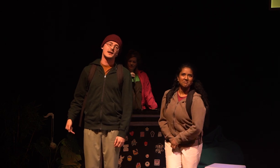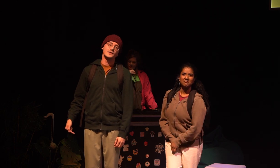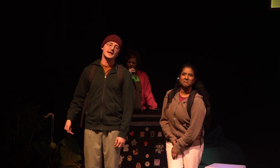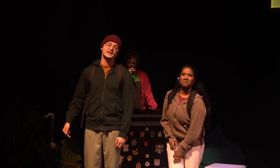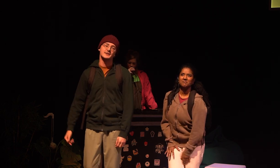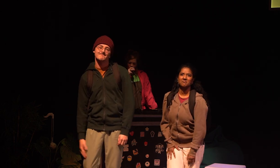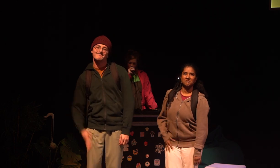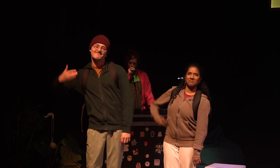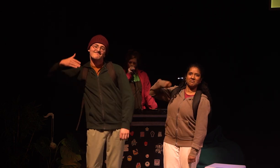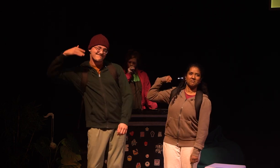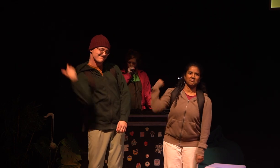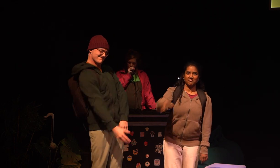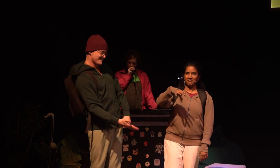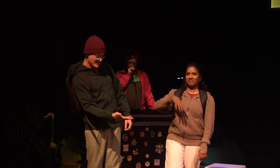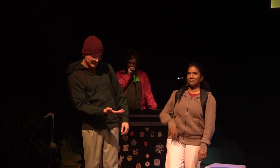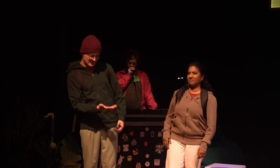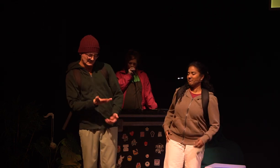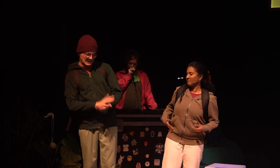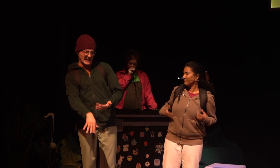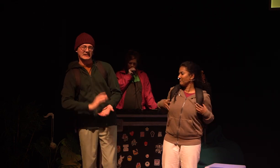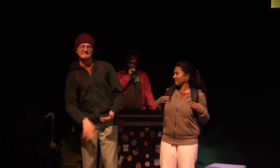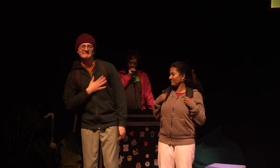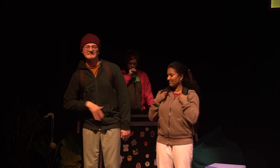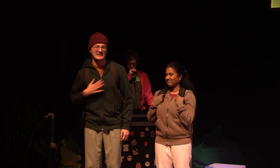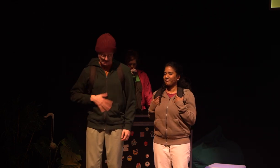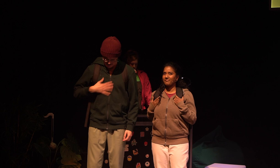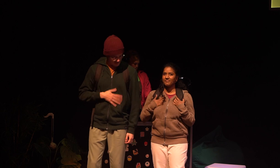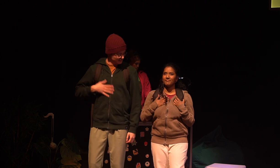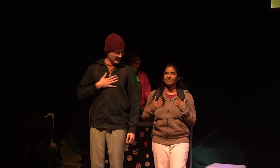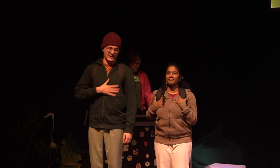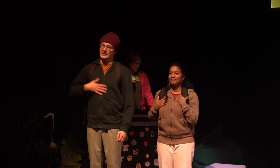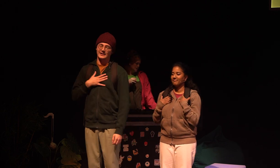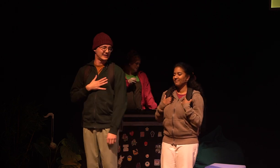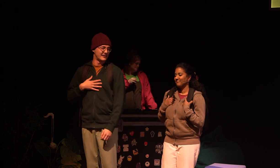[ THE NOISE OF SOMETHING STICKY BEING WIPED OFF ] Ugh.